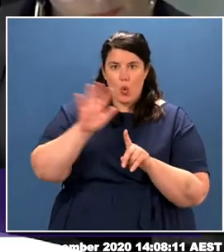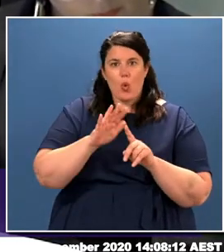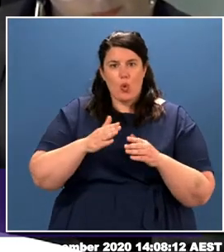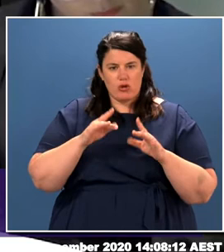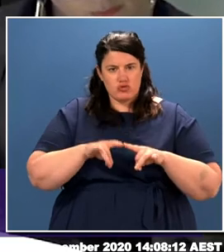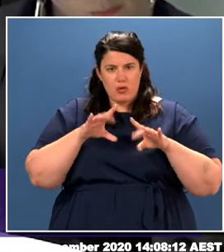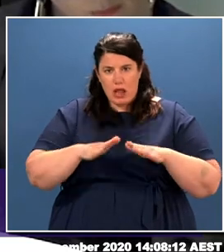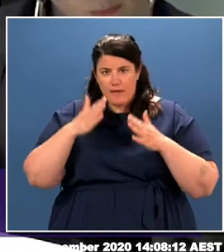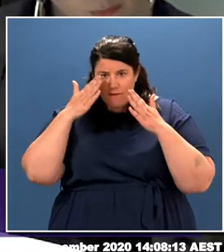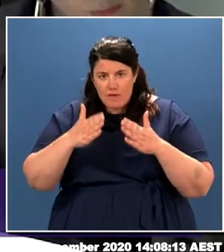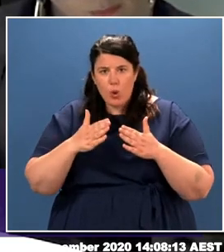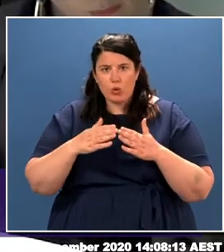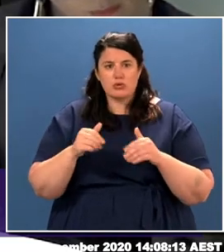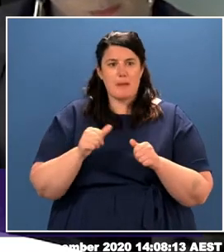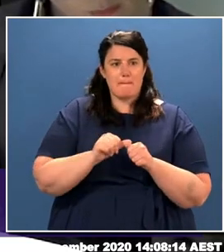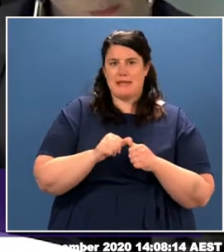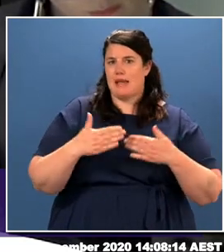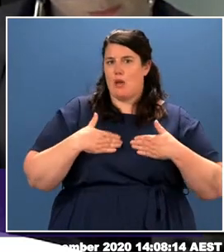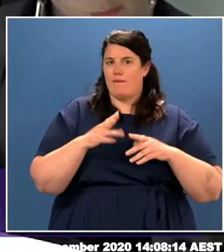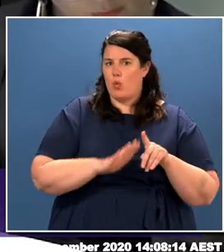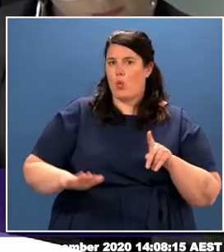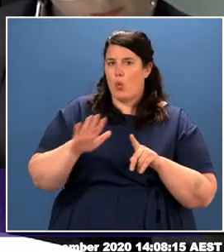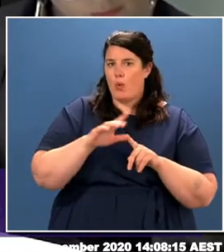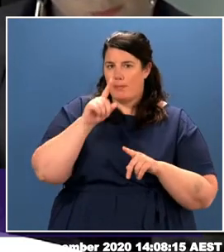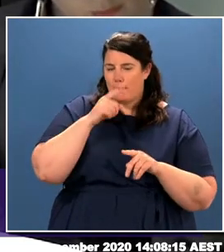wellbeing outcomes for LGBTI people through policy, advocacy,